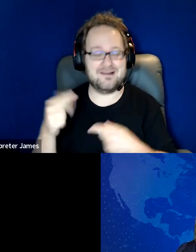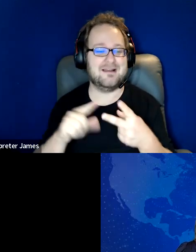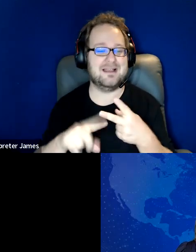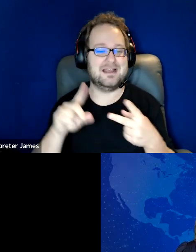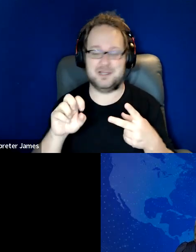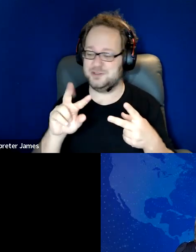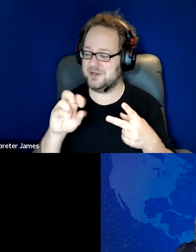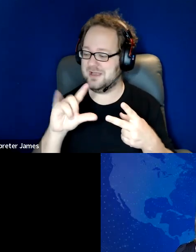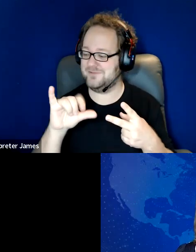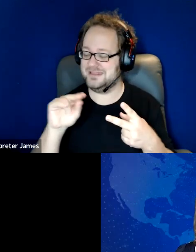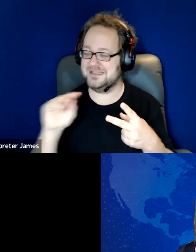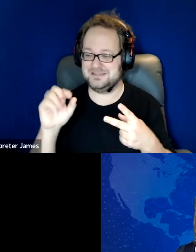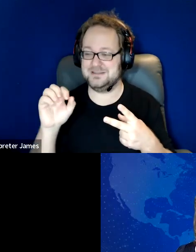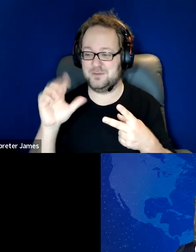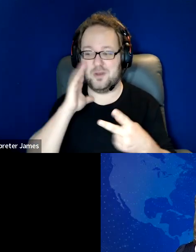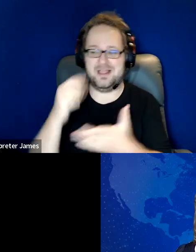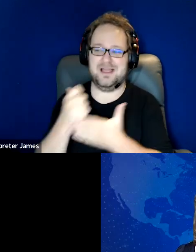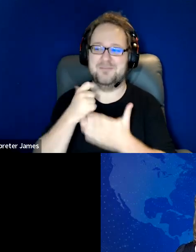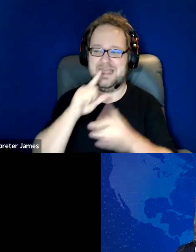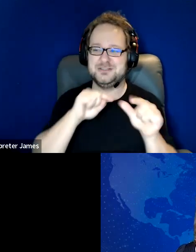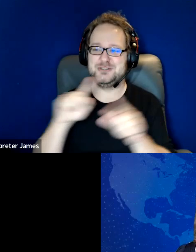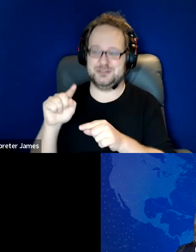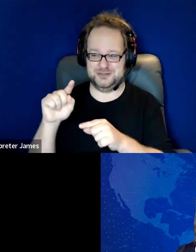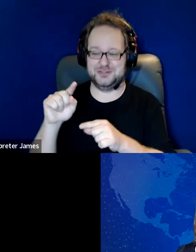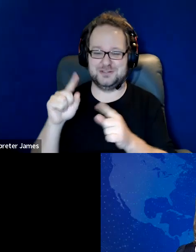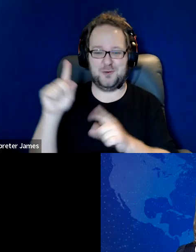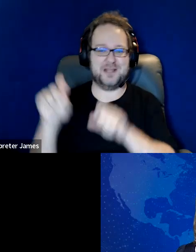Twentyman who will help answer questions.